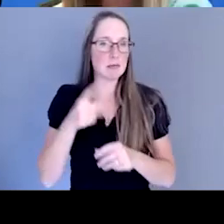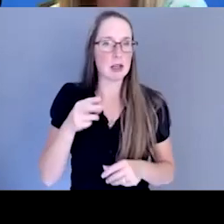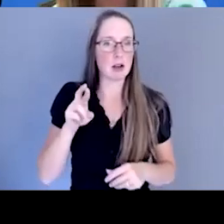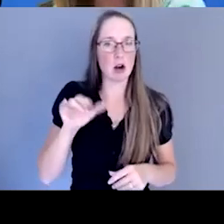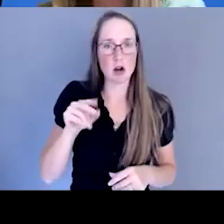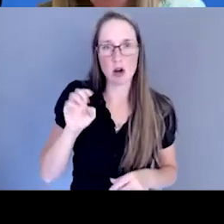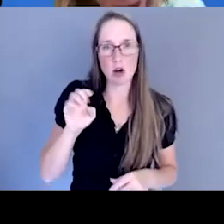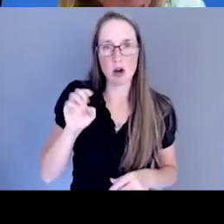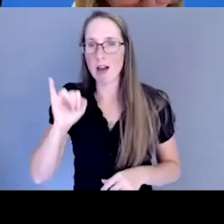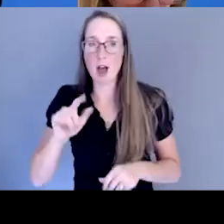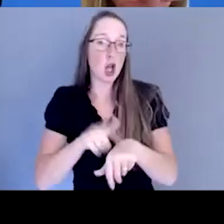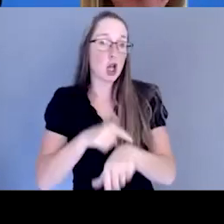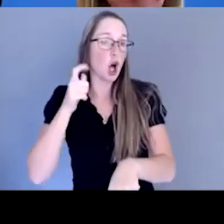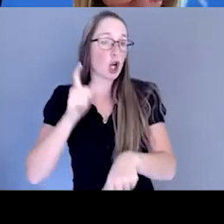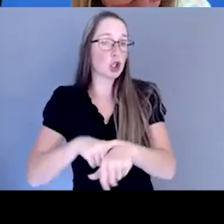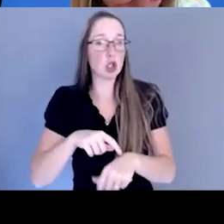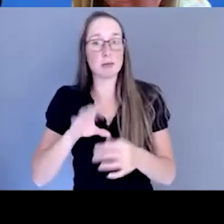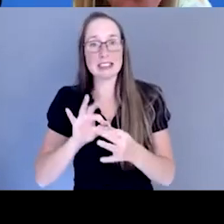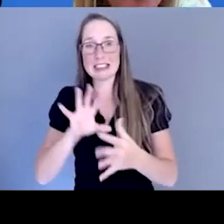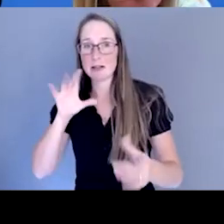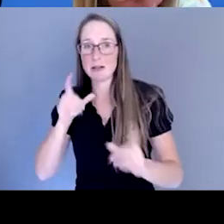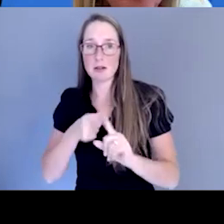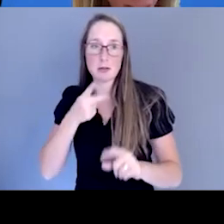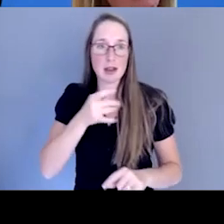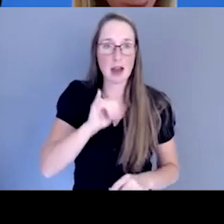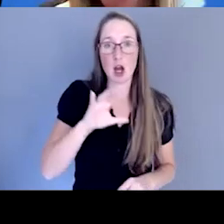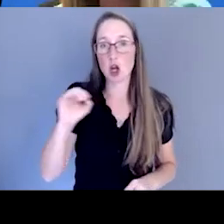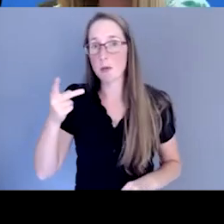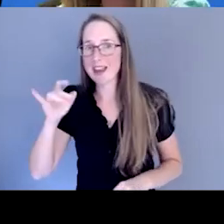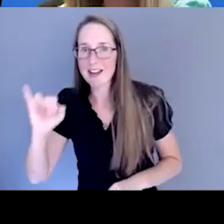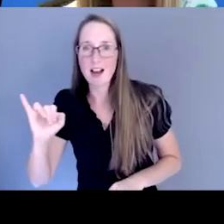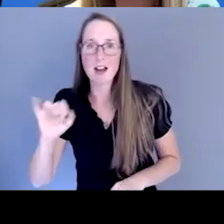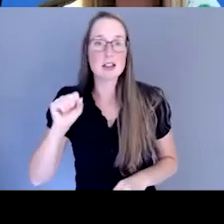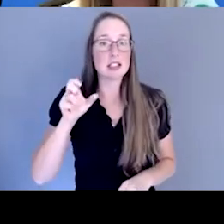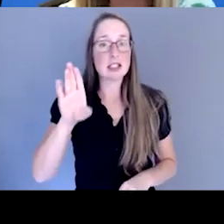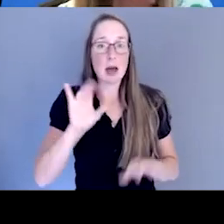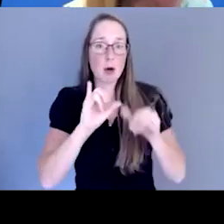long term disengagement of the PI or Co-PI, subawarding or transferring out